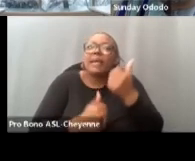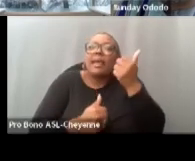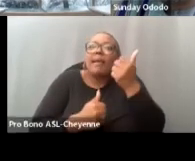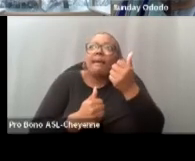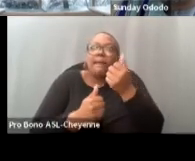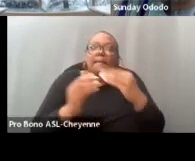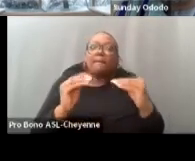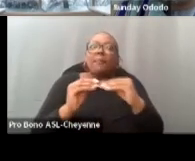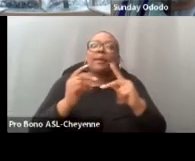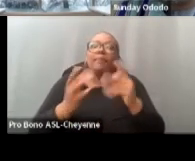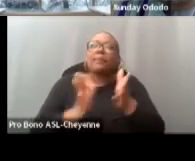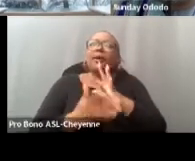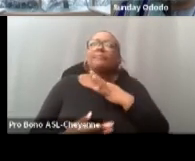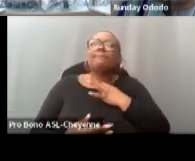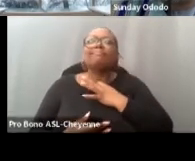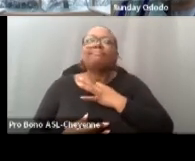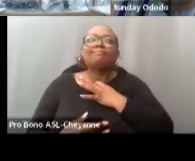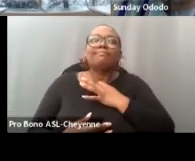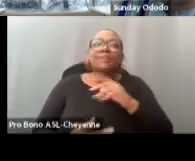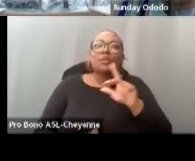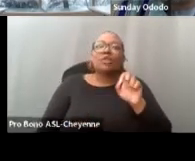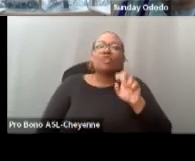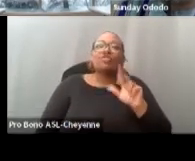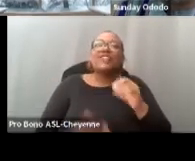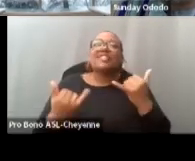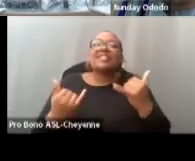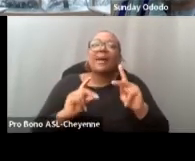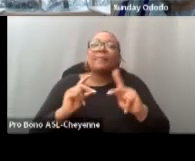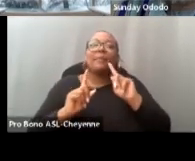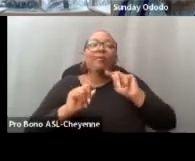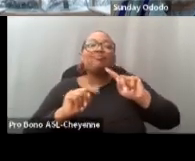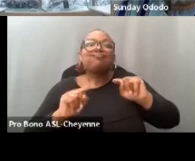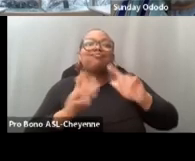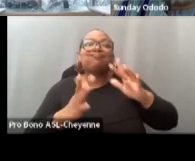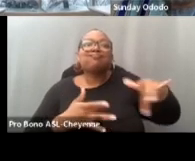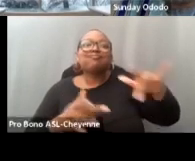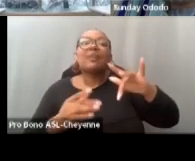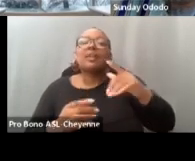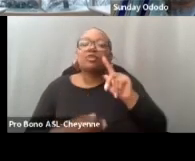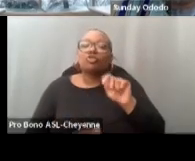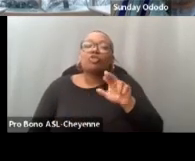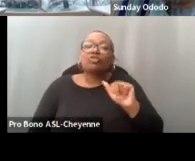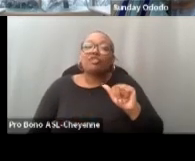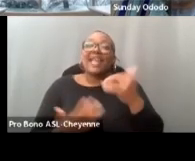So people go to Korea now. It's a cool place and the economy is thriving.